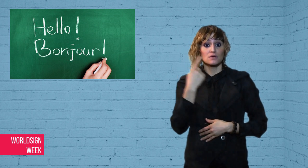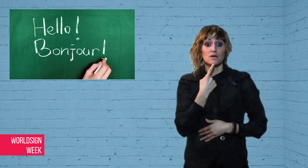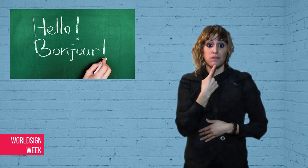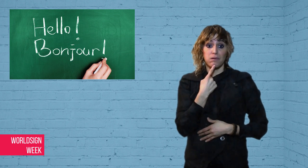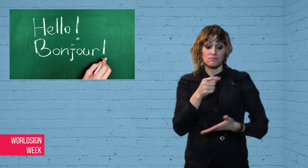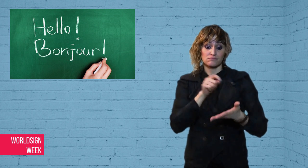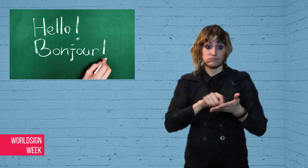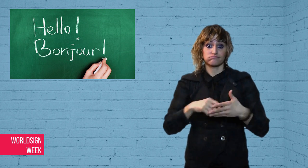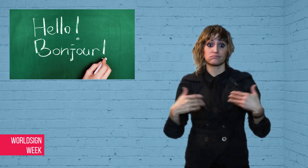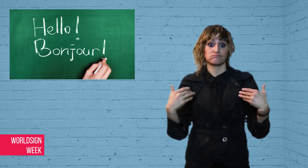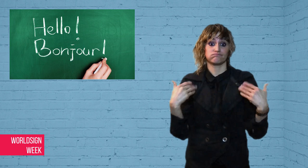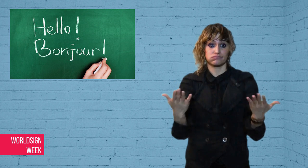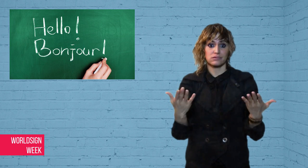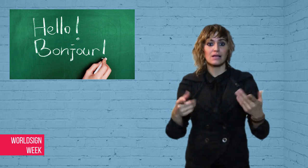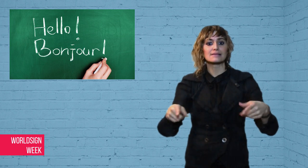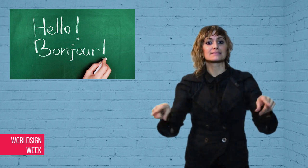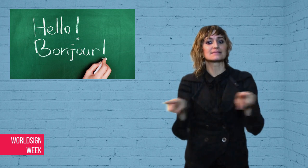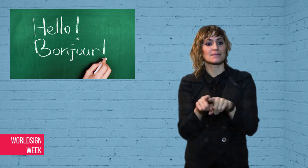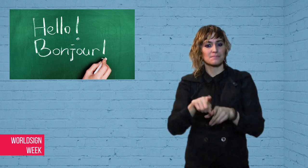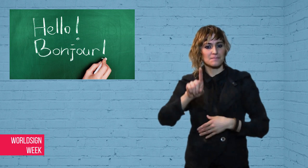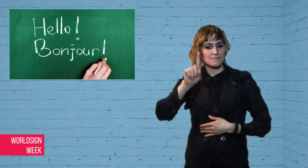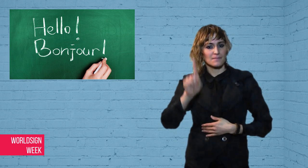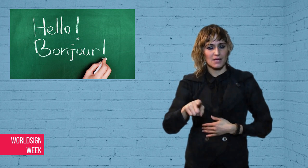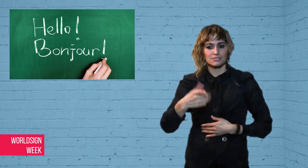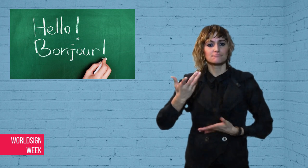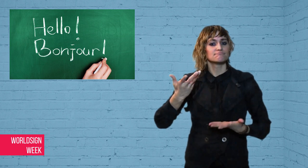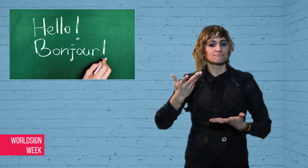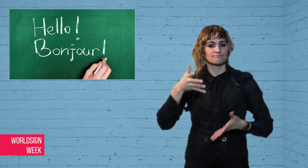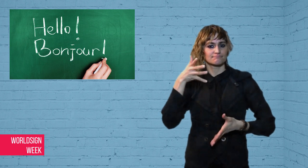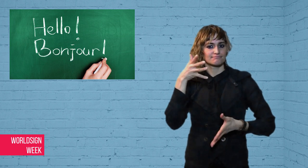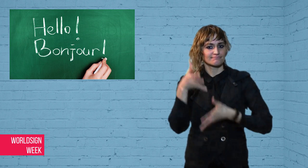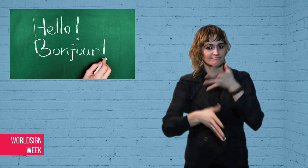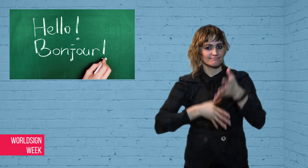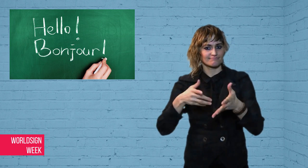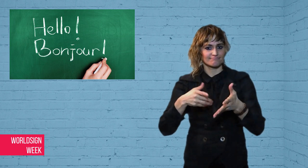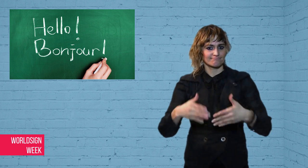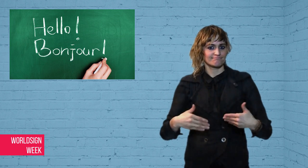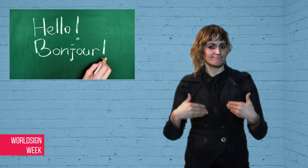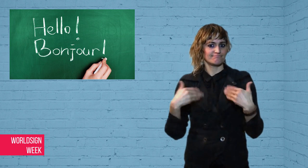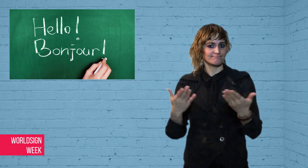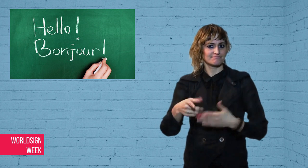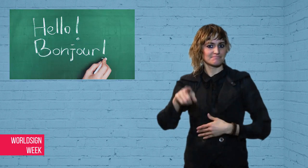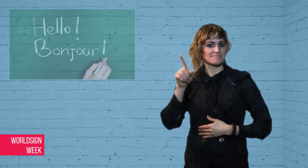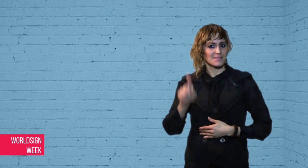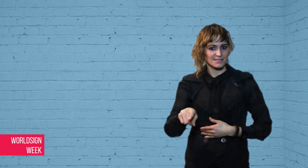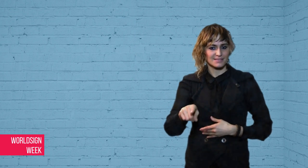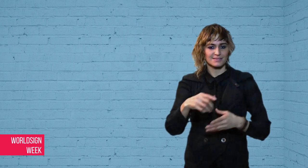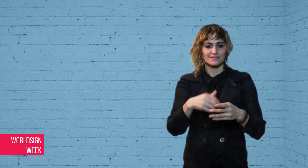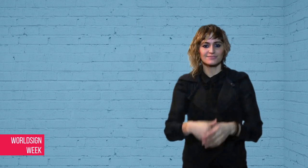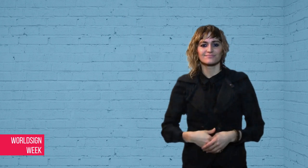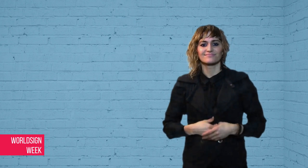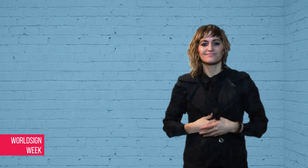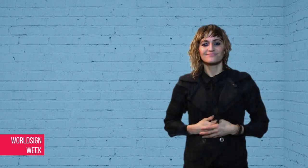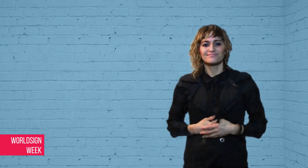English, French and sign language.